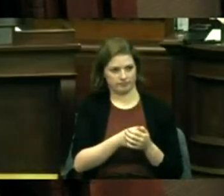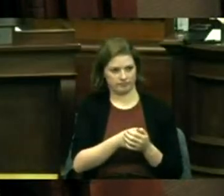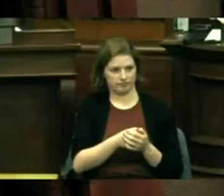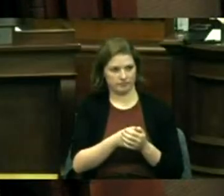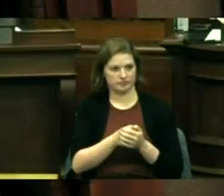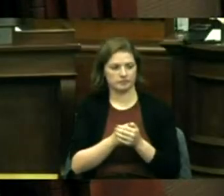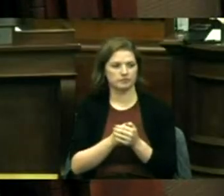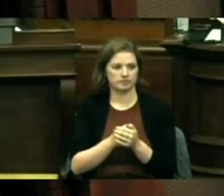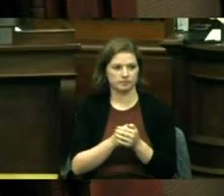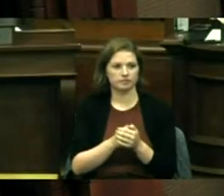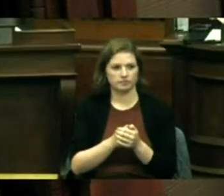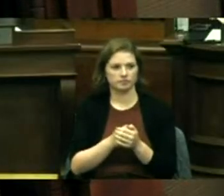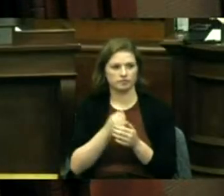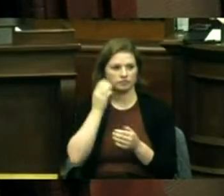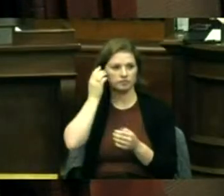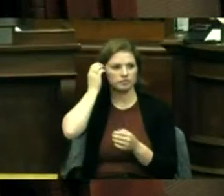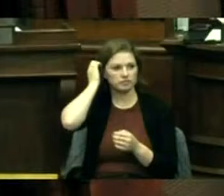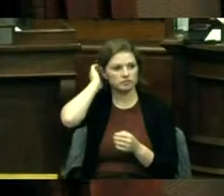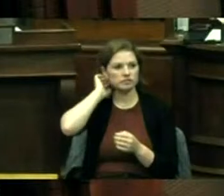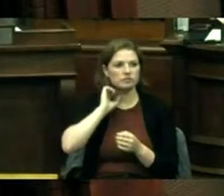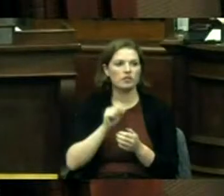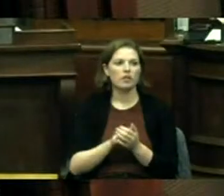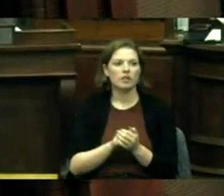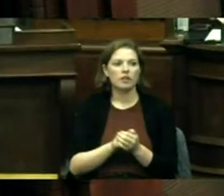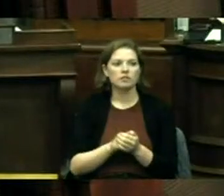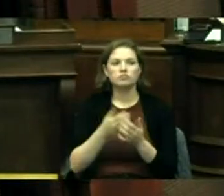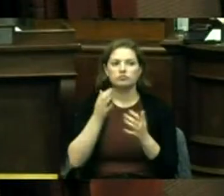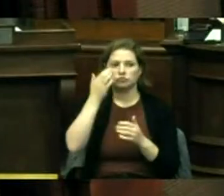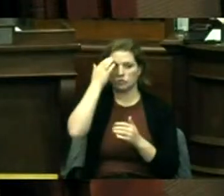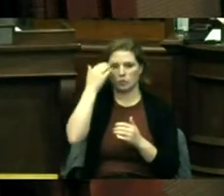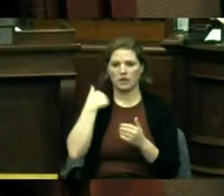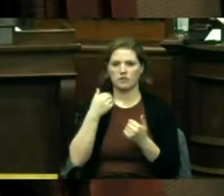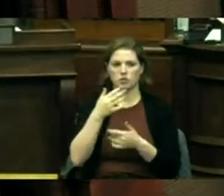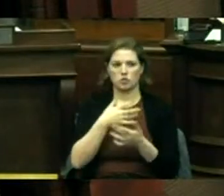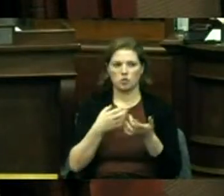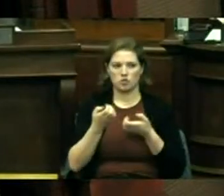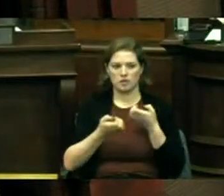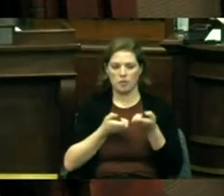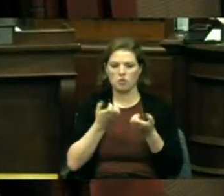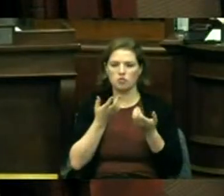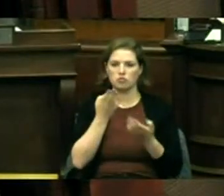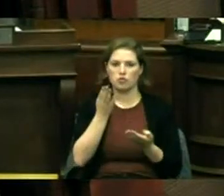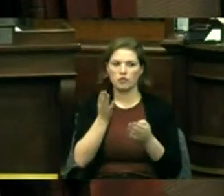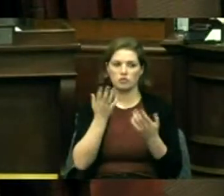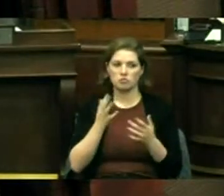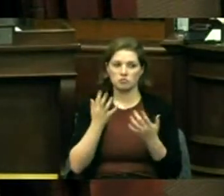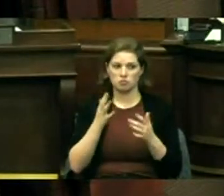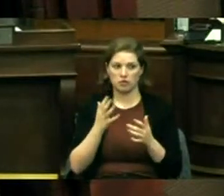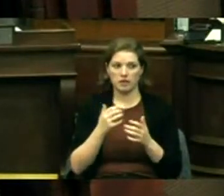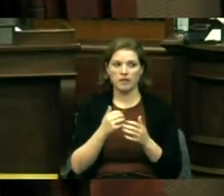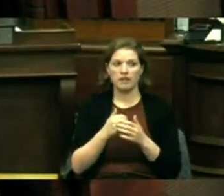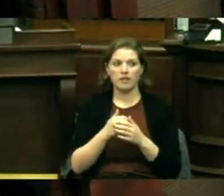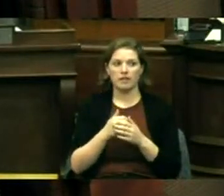answer that. Thanks. Council